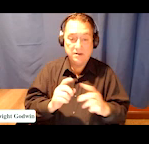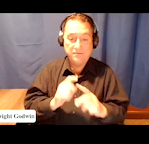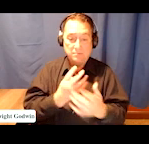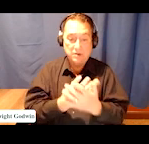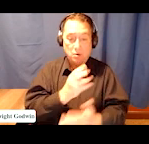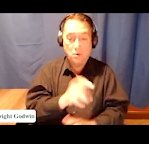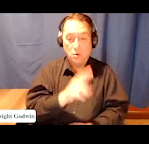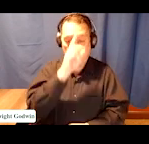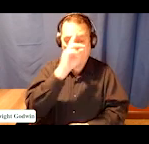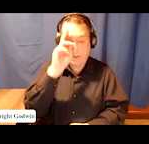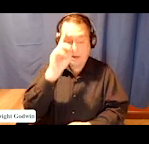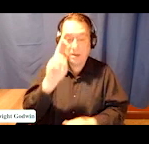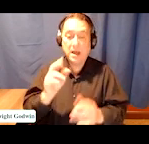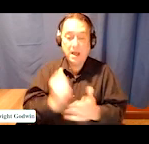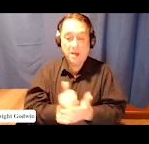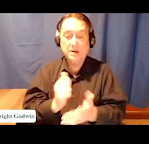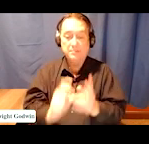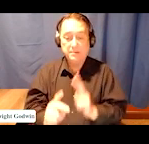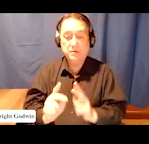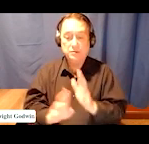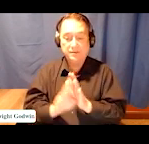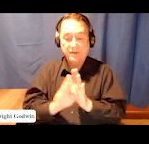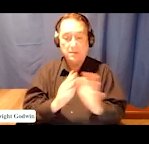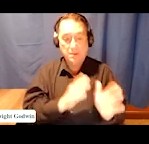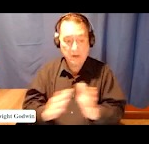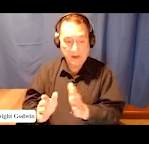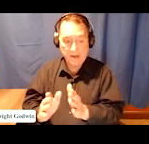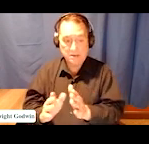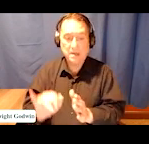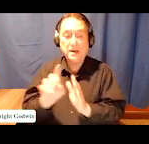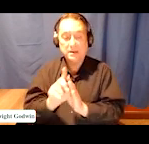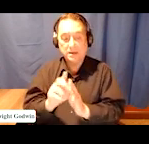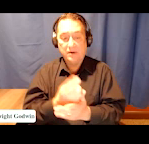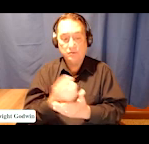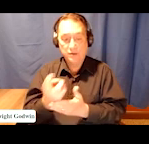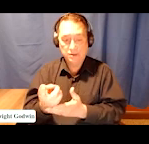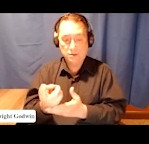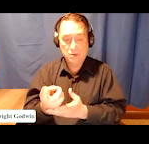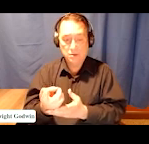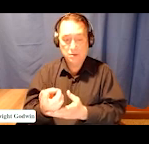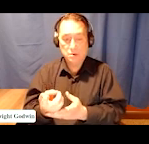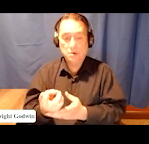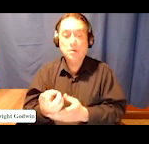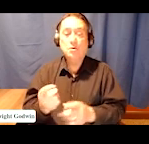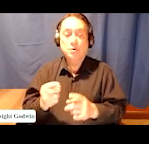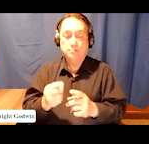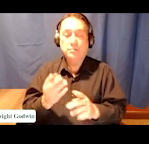helping prepare people to develop plans and identify resources prior to reentry into the community